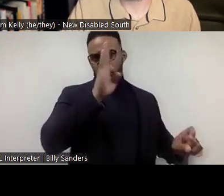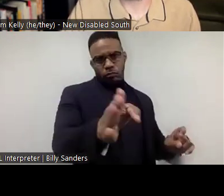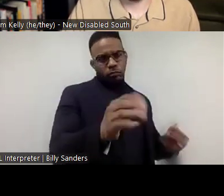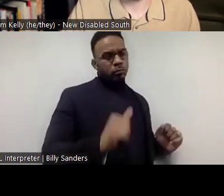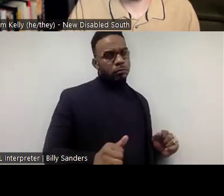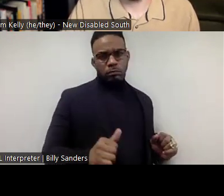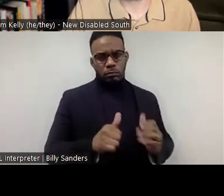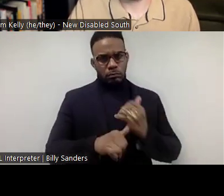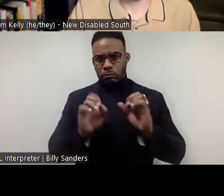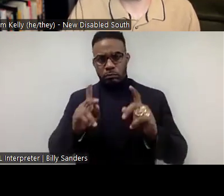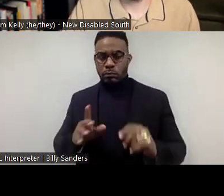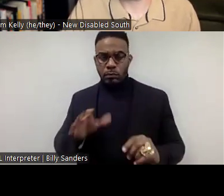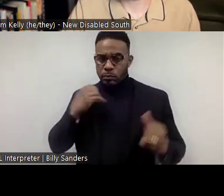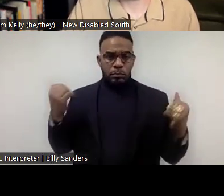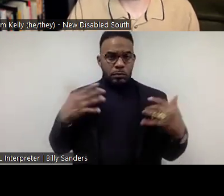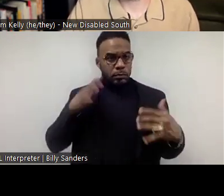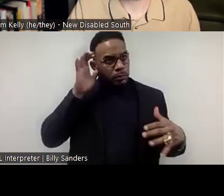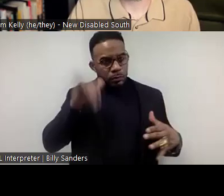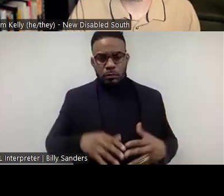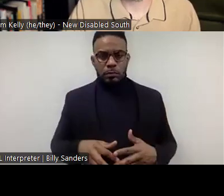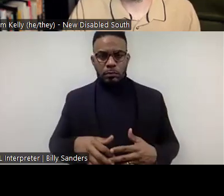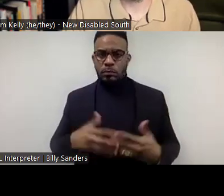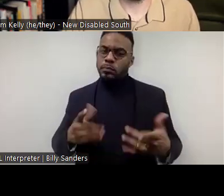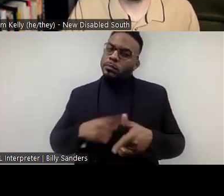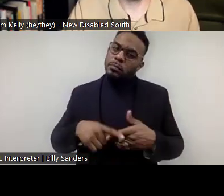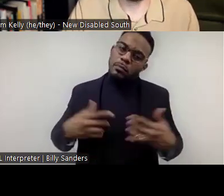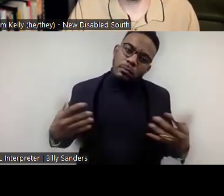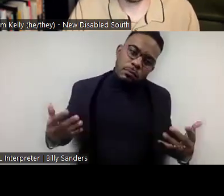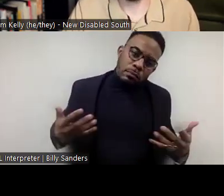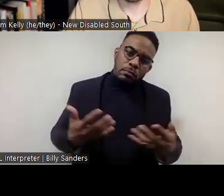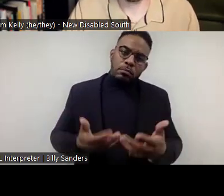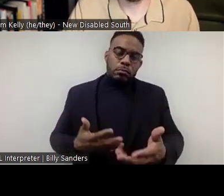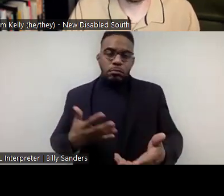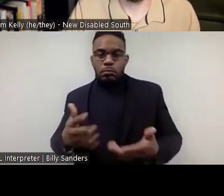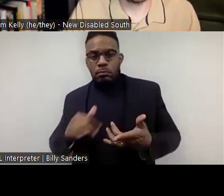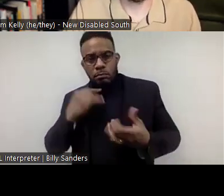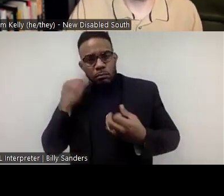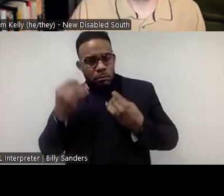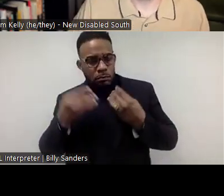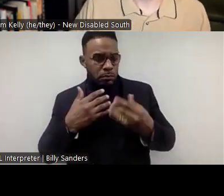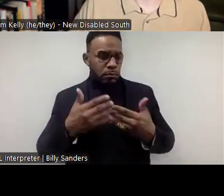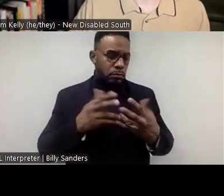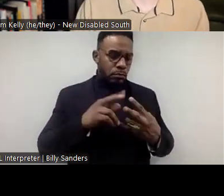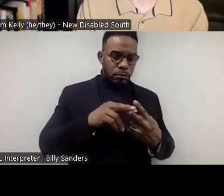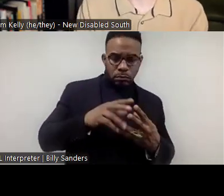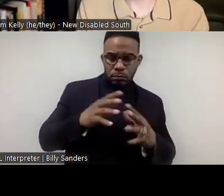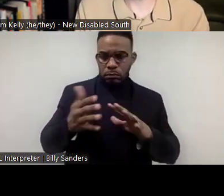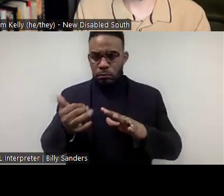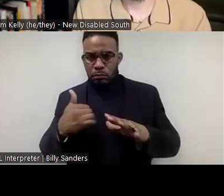it alone. Do find somebody who 's willing to give you the straight shit, okay? And don't be afraid to hear that. And